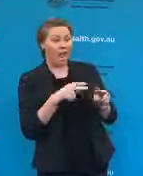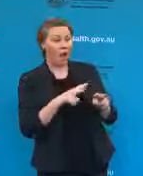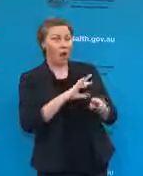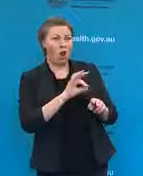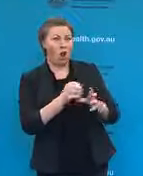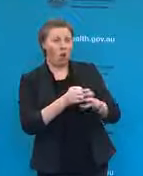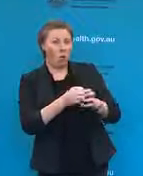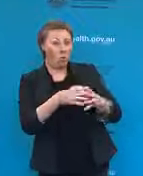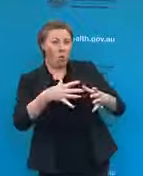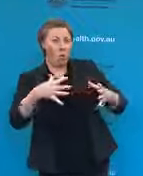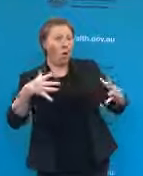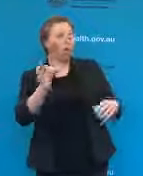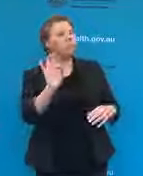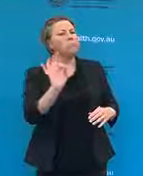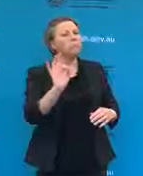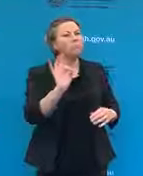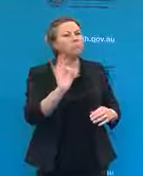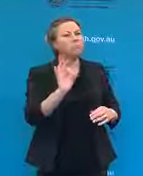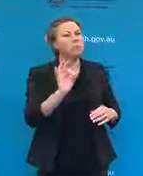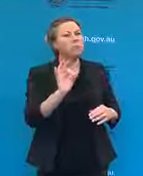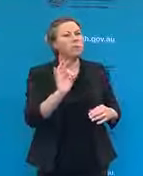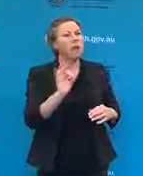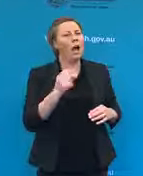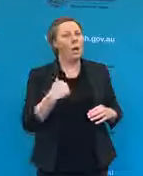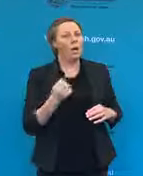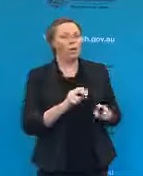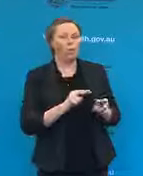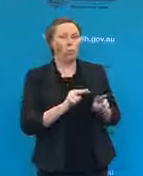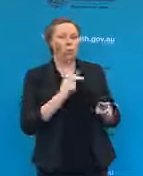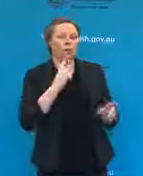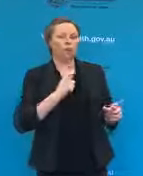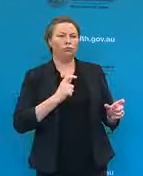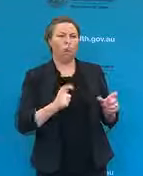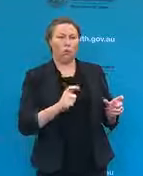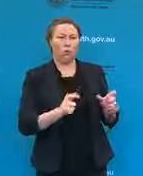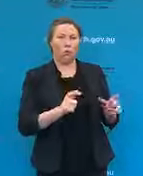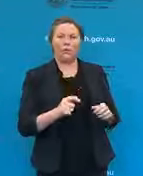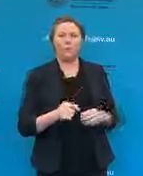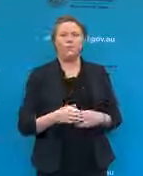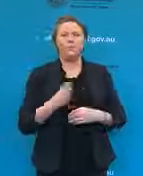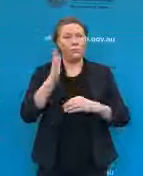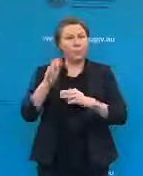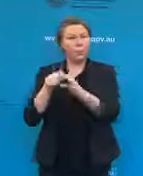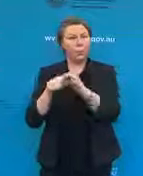moment. We have to make sure that it brought under control. Reporter: Professor Murphy, your colleague Nick Coatsworth said the